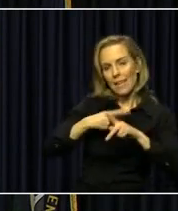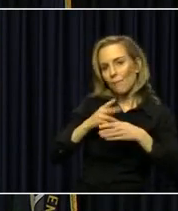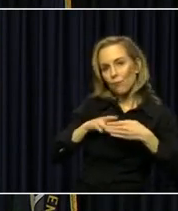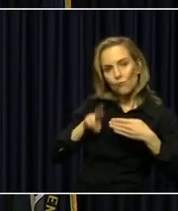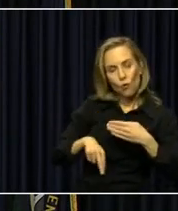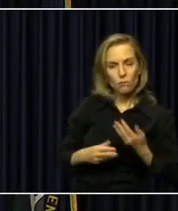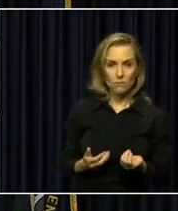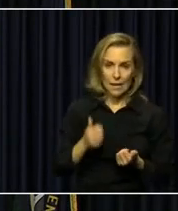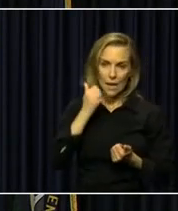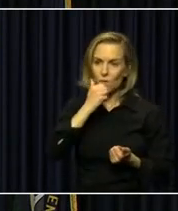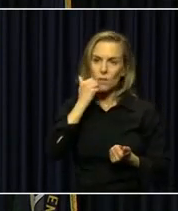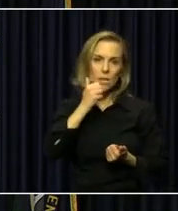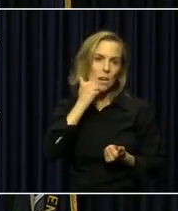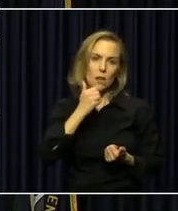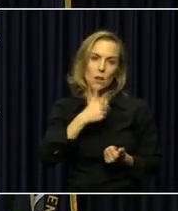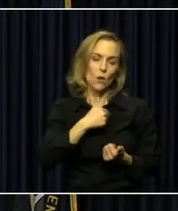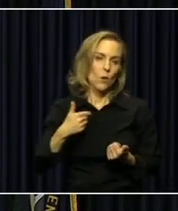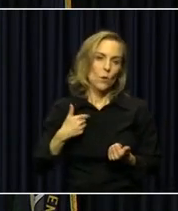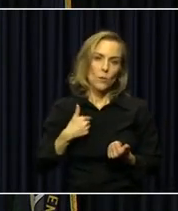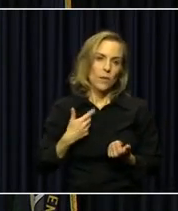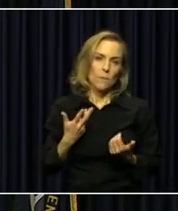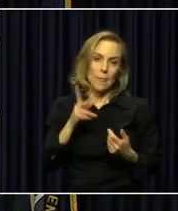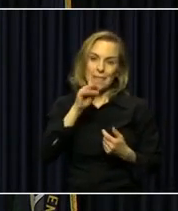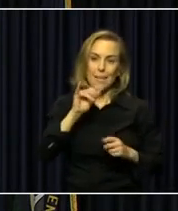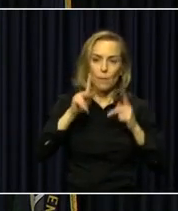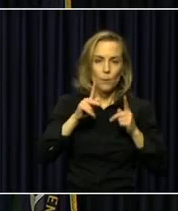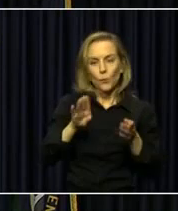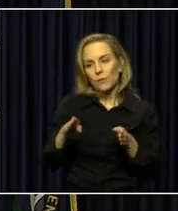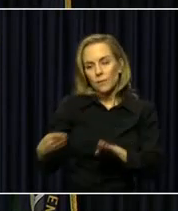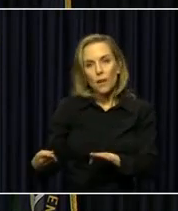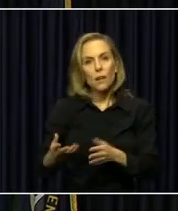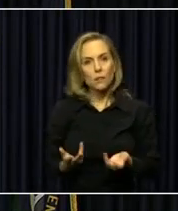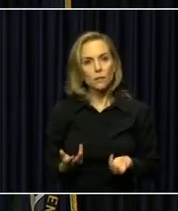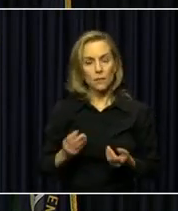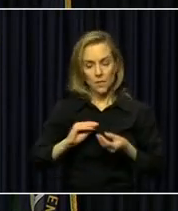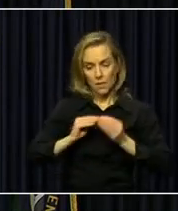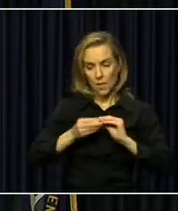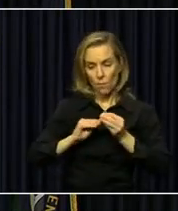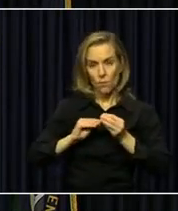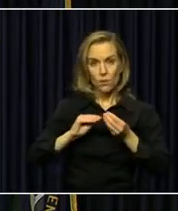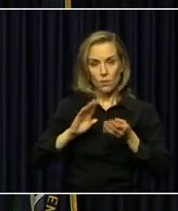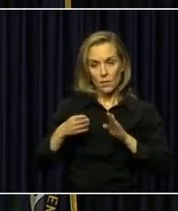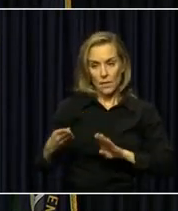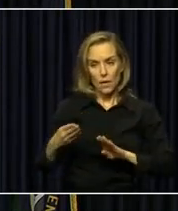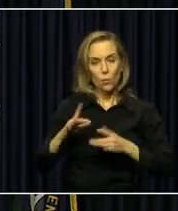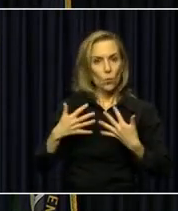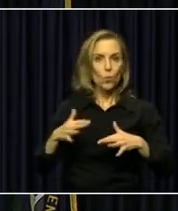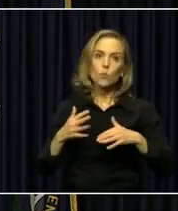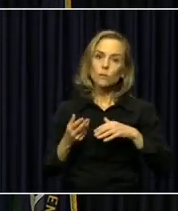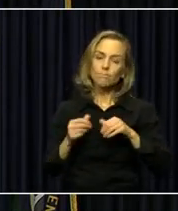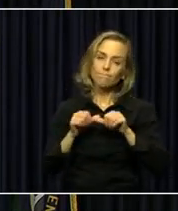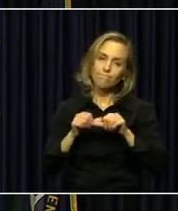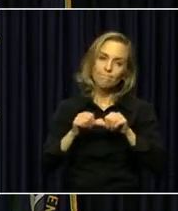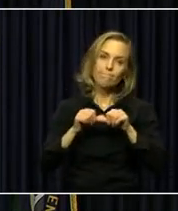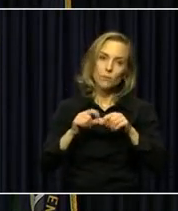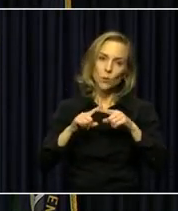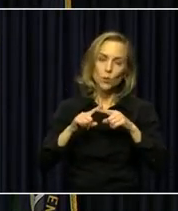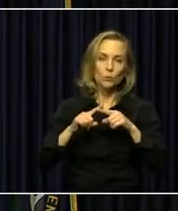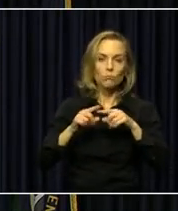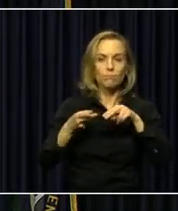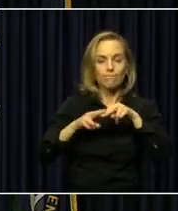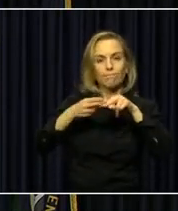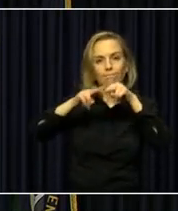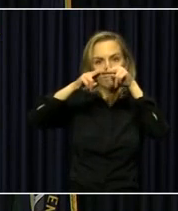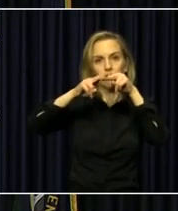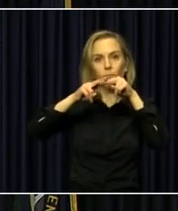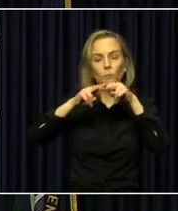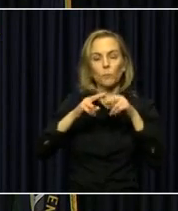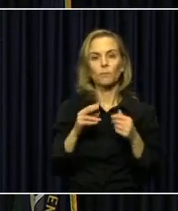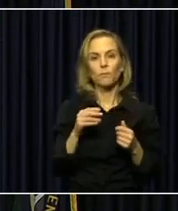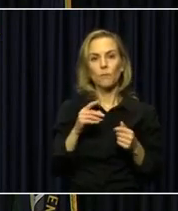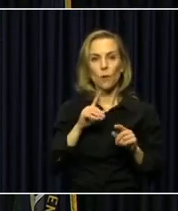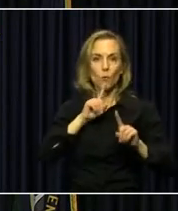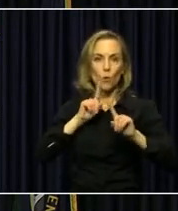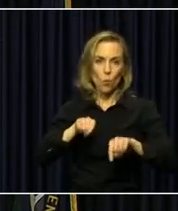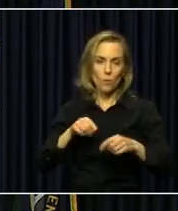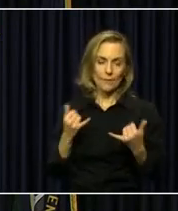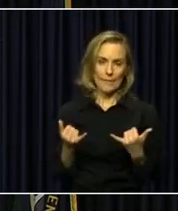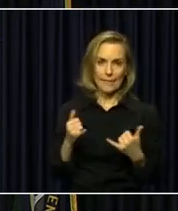THERE.